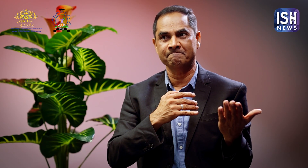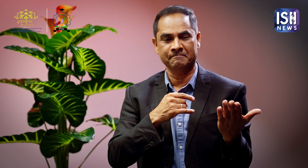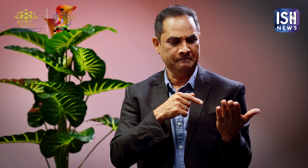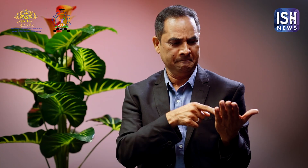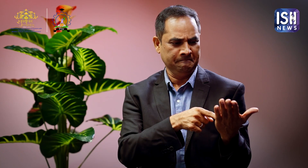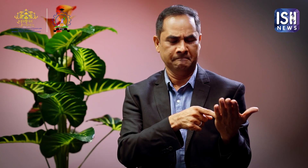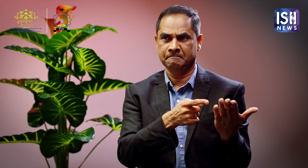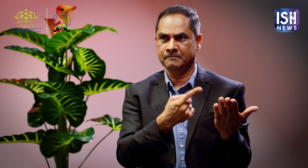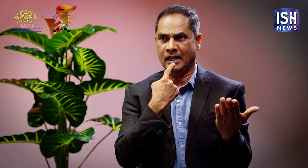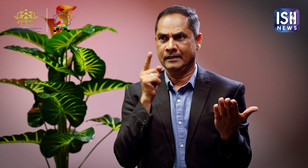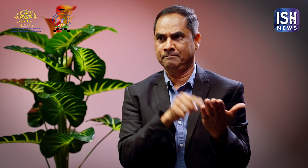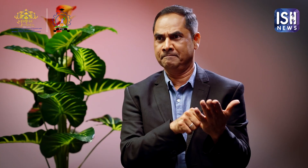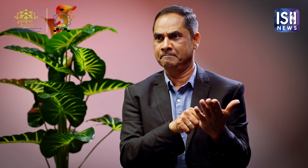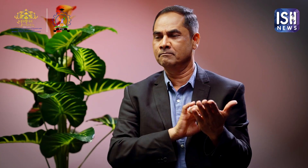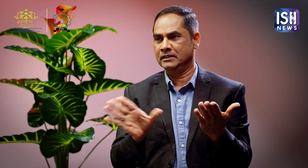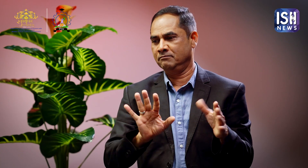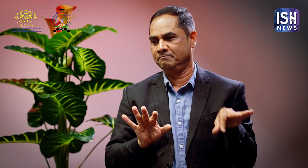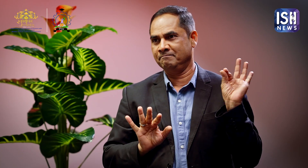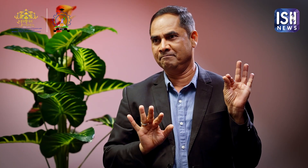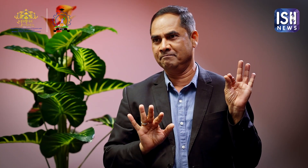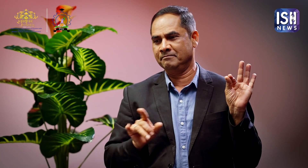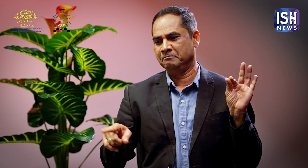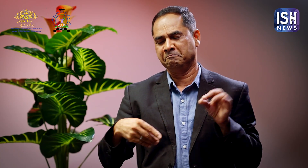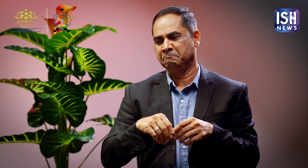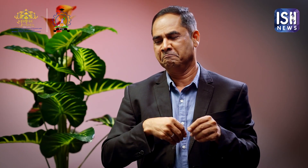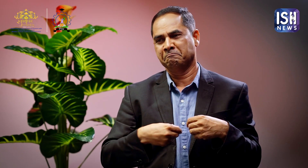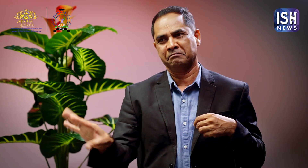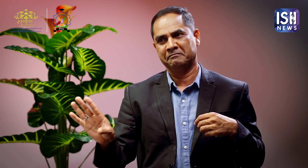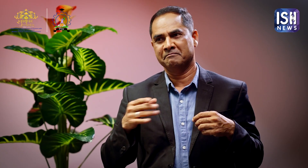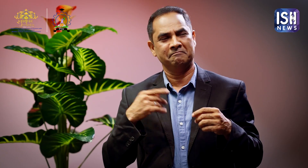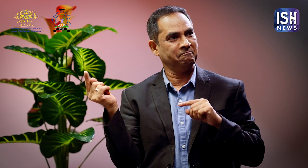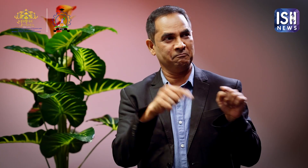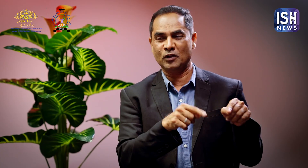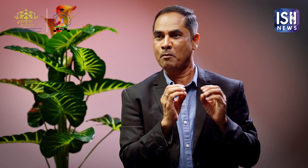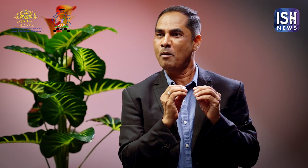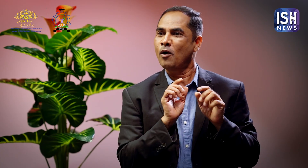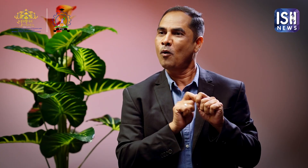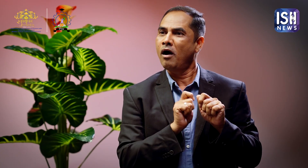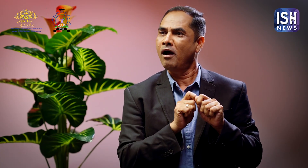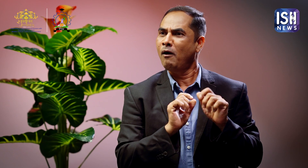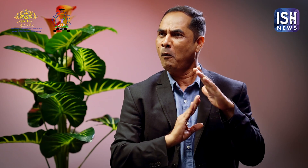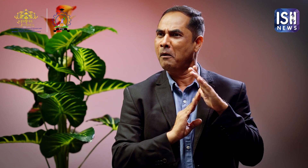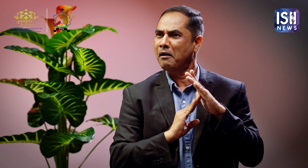I made my choice and was fully committed to following through with it. I discarded the other offer, and came to Mumbai to work under the contract.